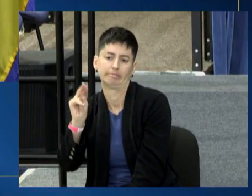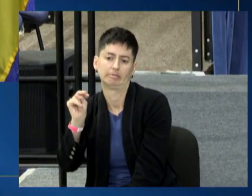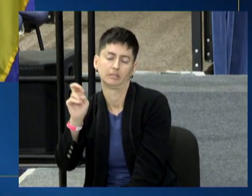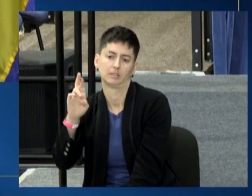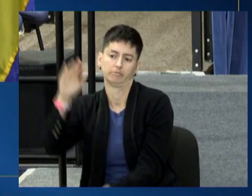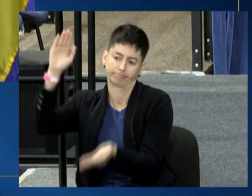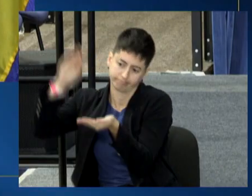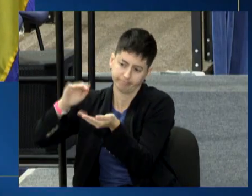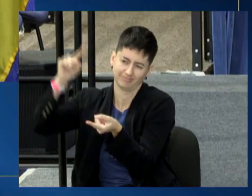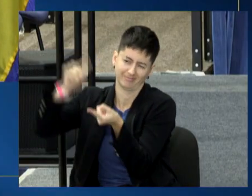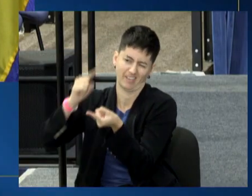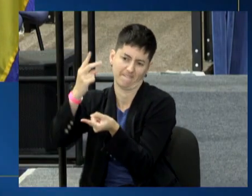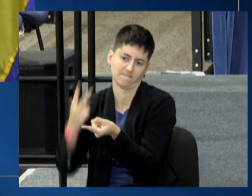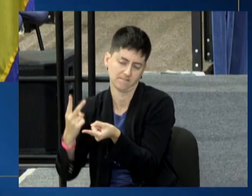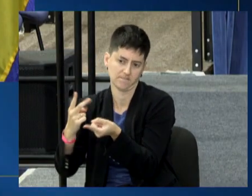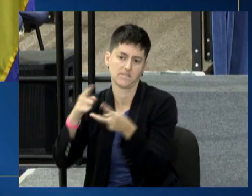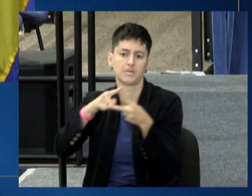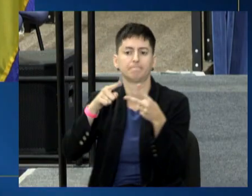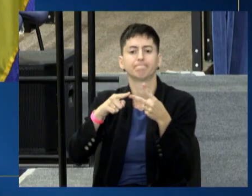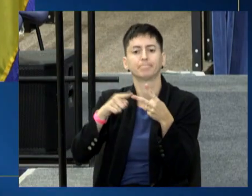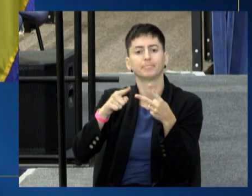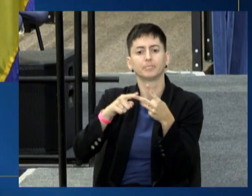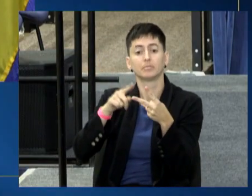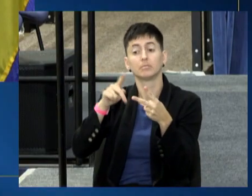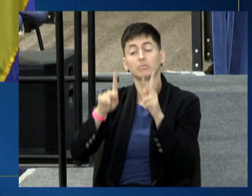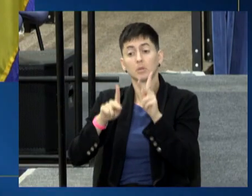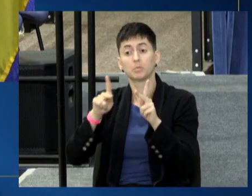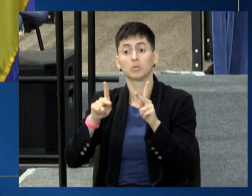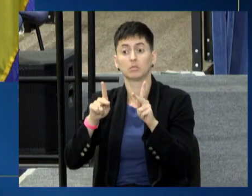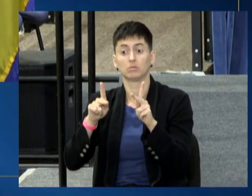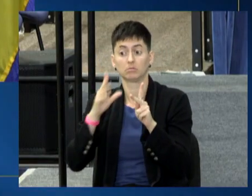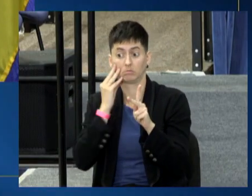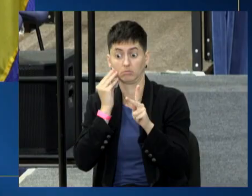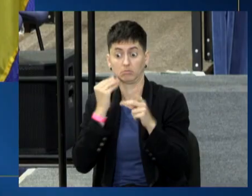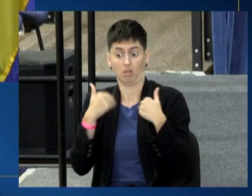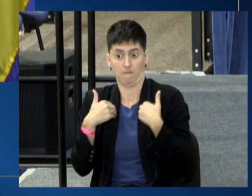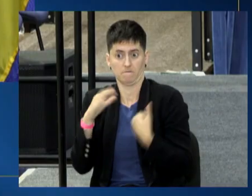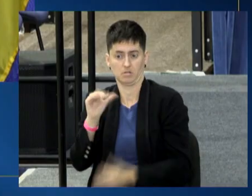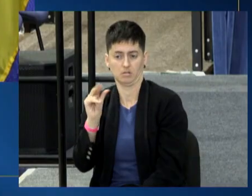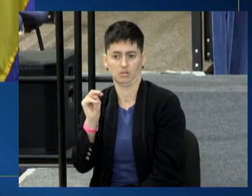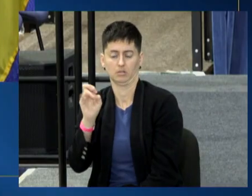with cancer. Now, since the re-ignition, the Biden Cancer Moonshot has made significant